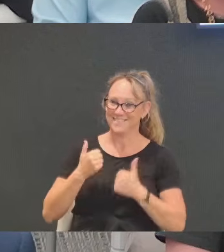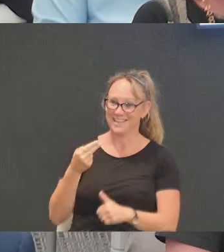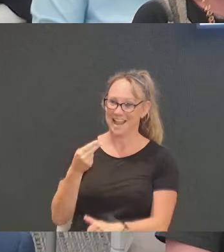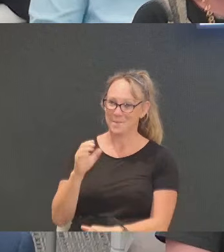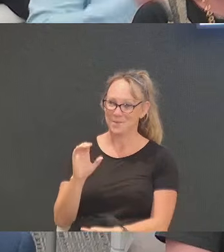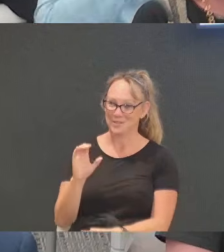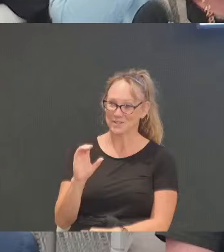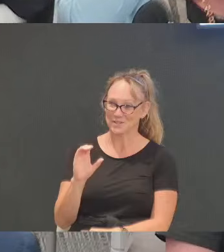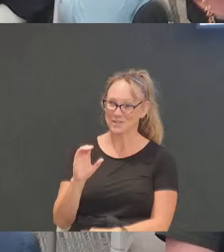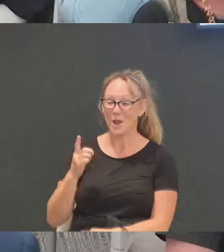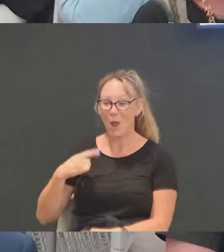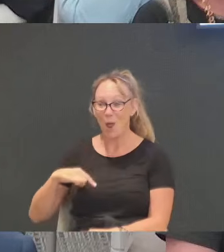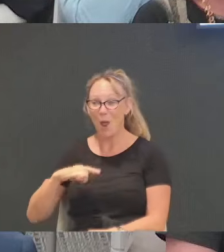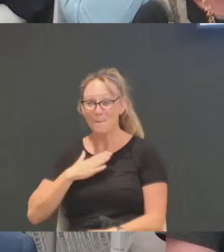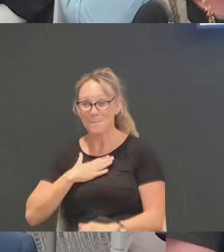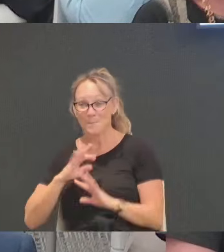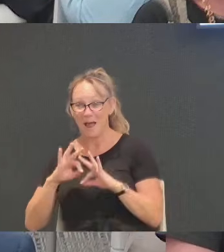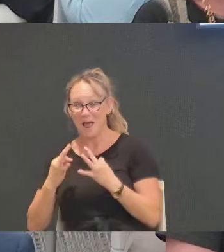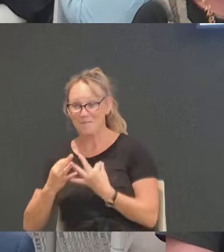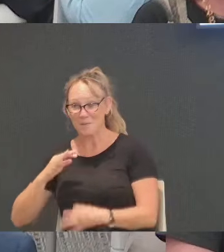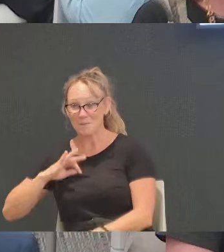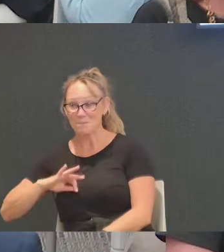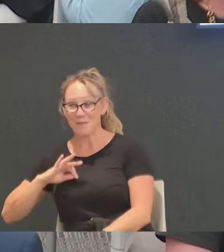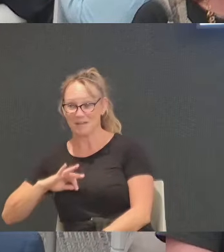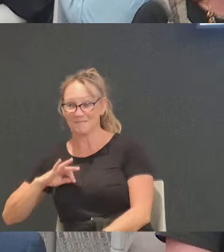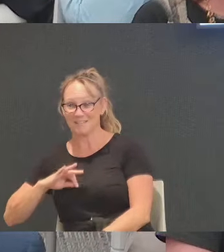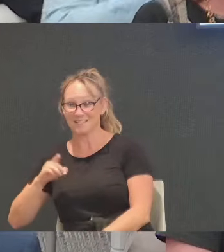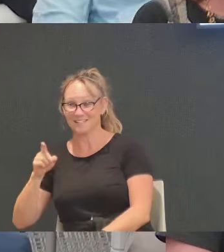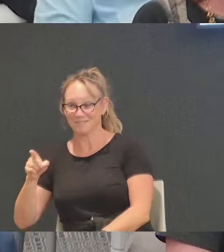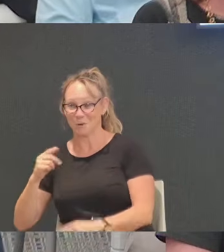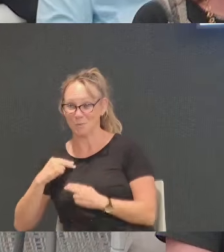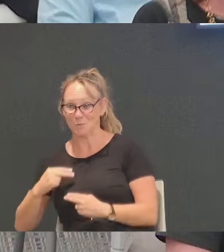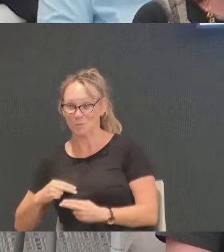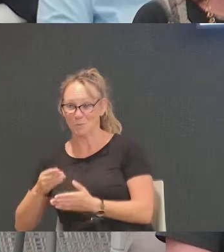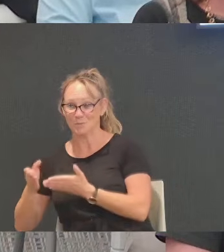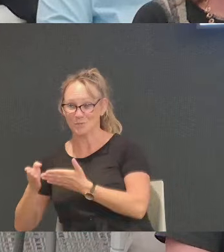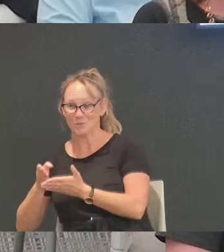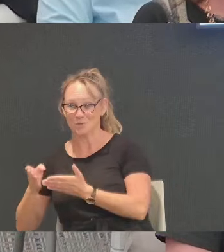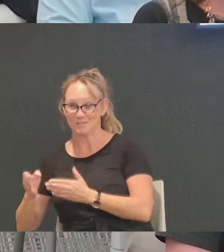human services levies just like this. I also serve on the Board of Directors of the family